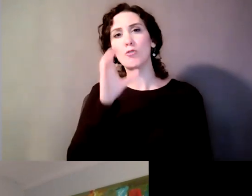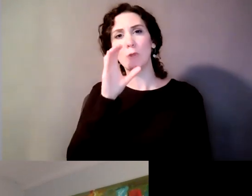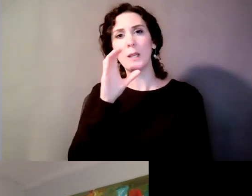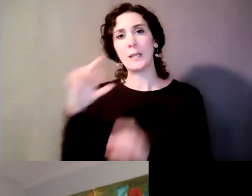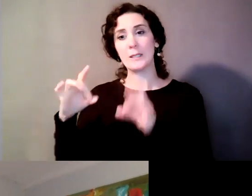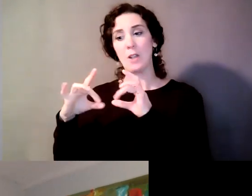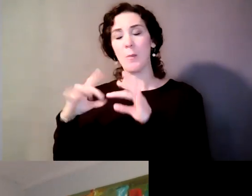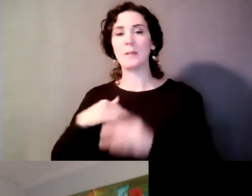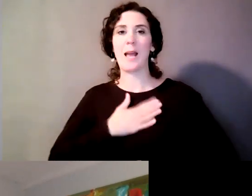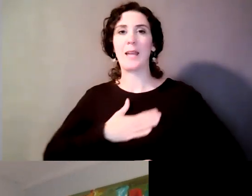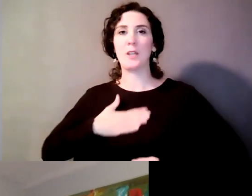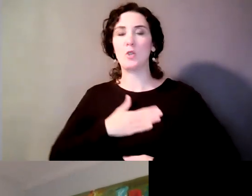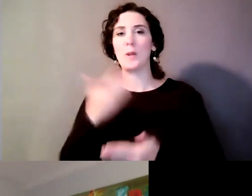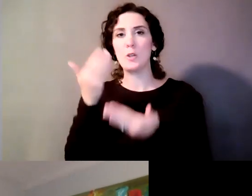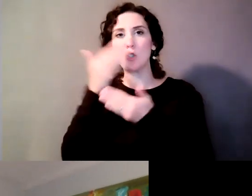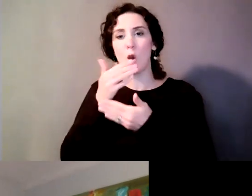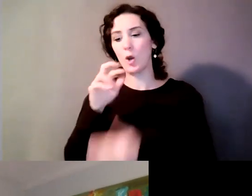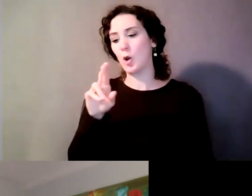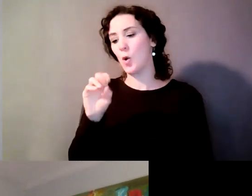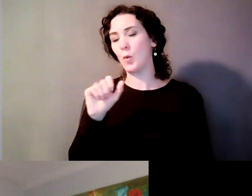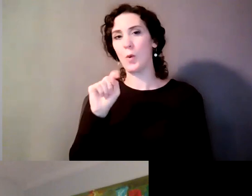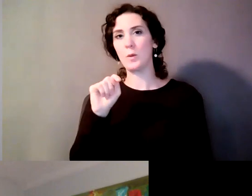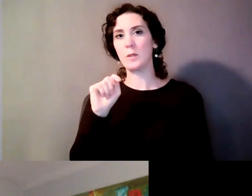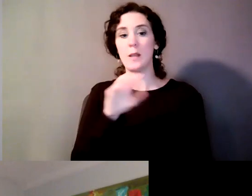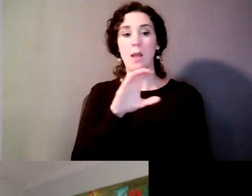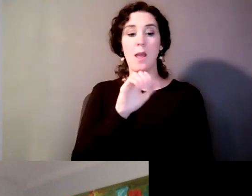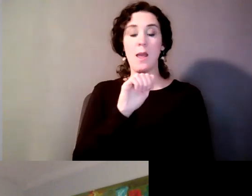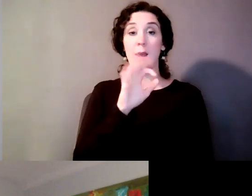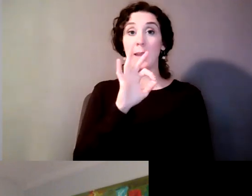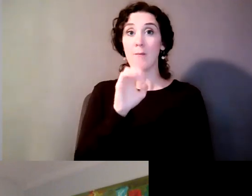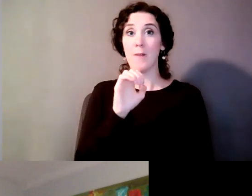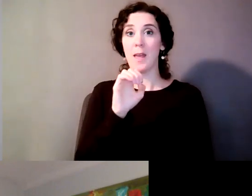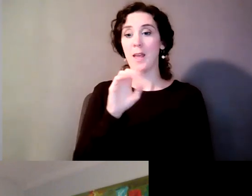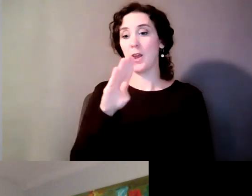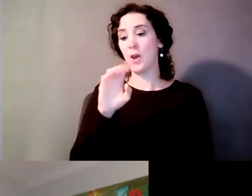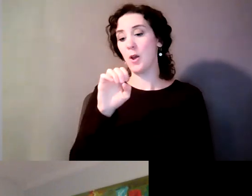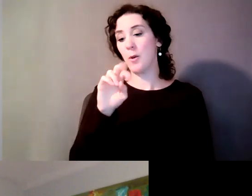and Café Verona was my favorite coffee and I still love a cup of Verona.